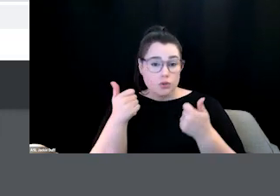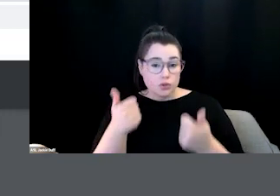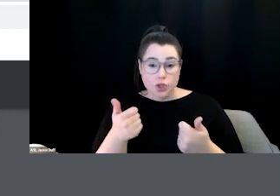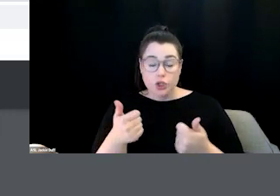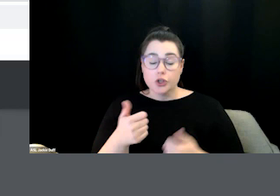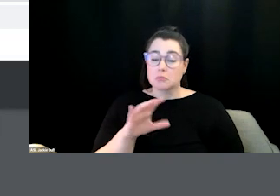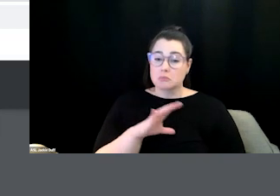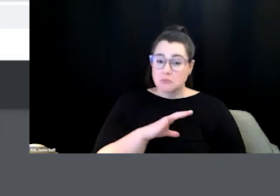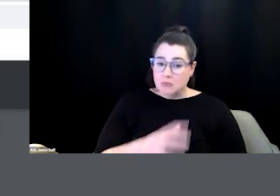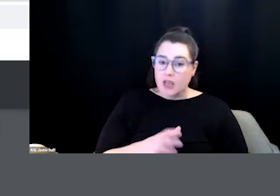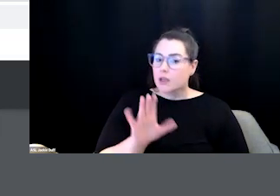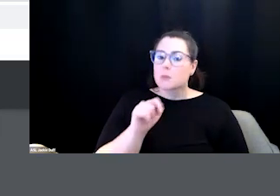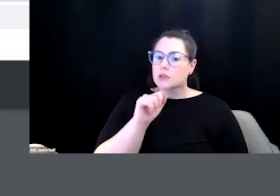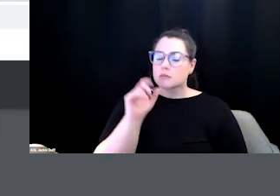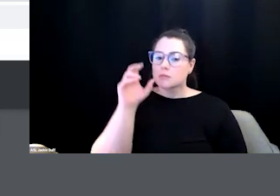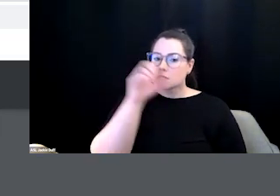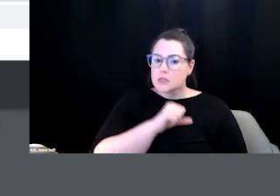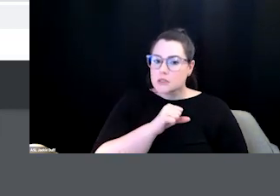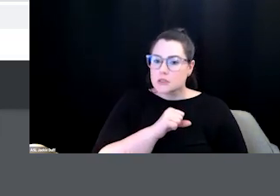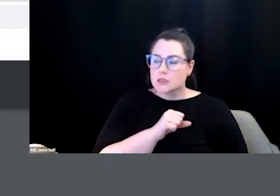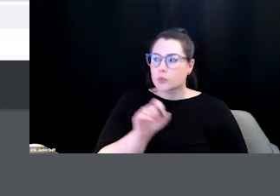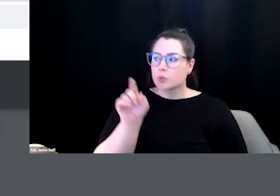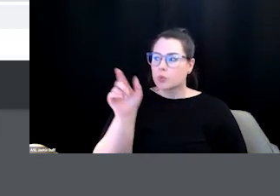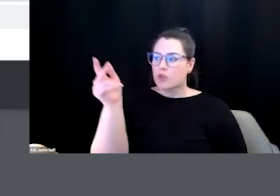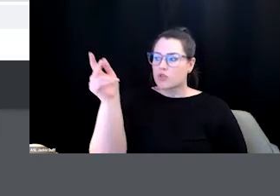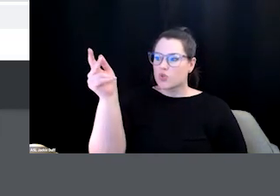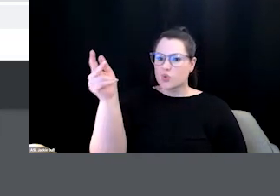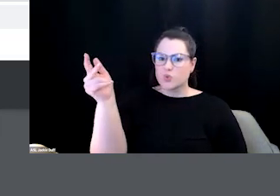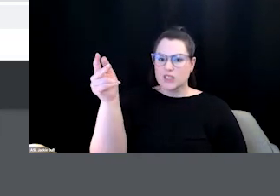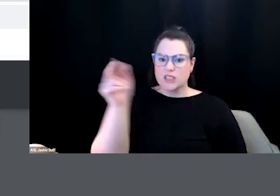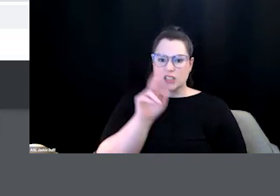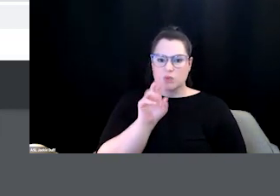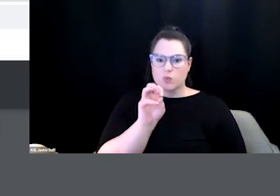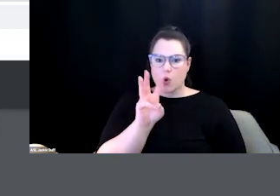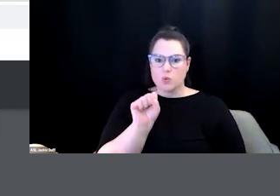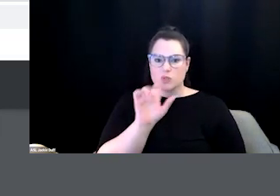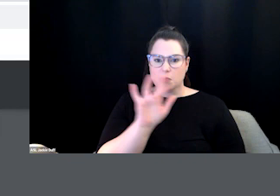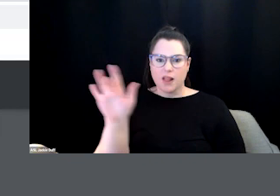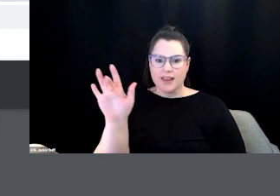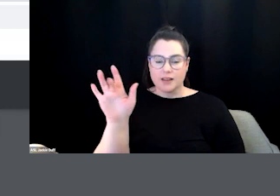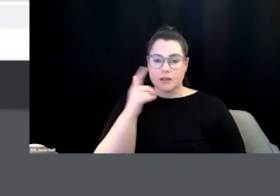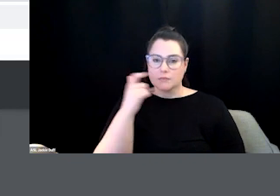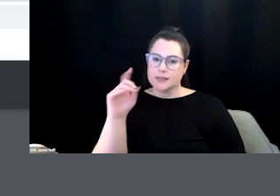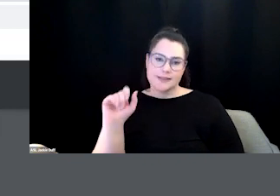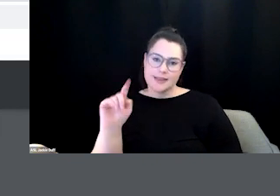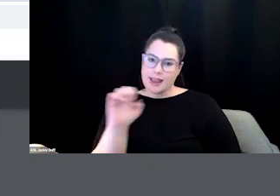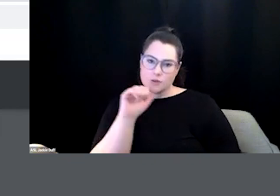But you may not notice, oh, these three rows are completely blank. And that's because the date was blank or the date was invalid.